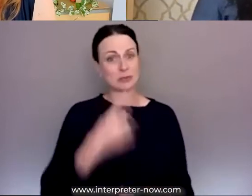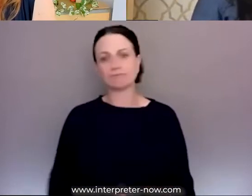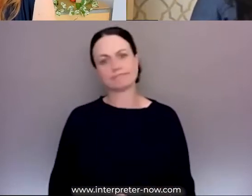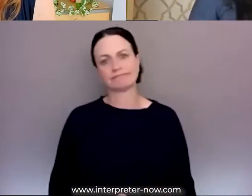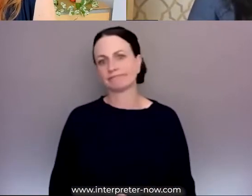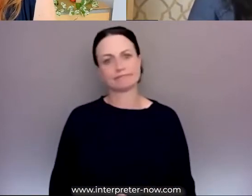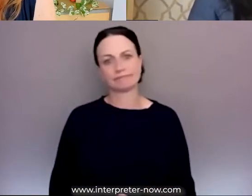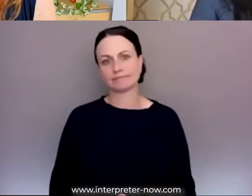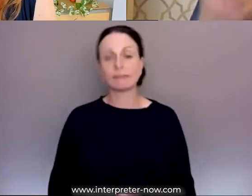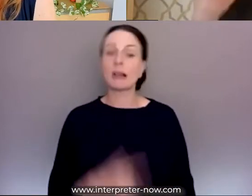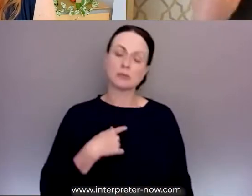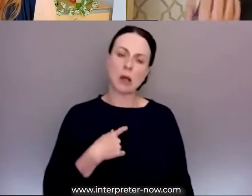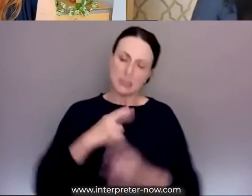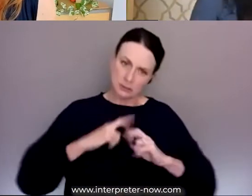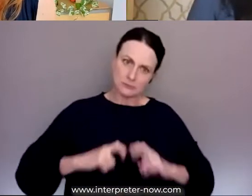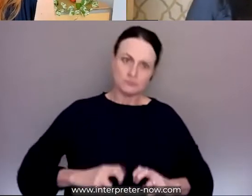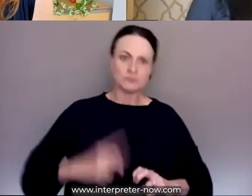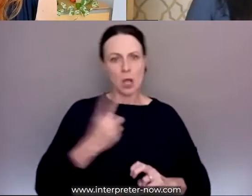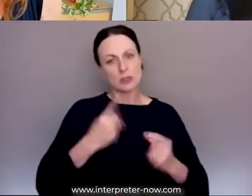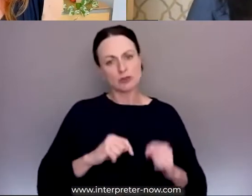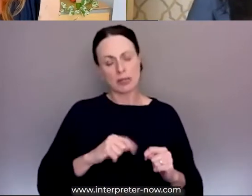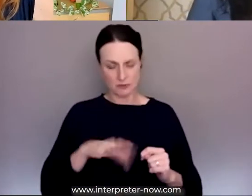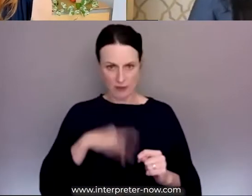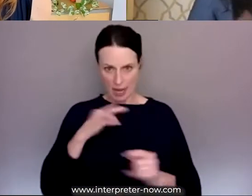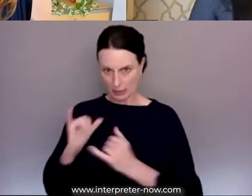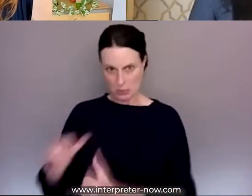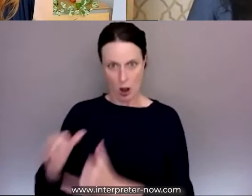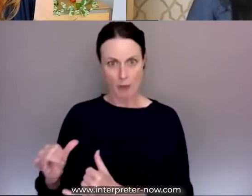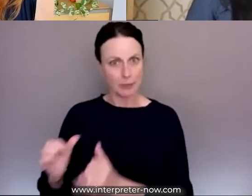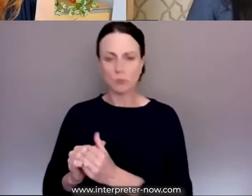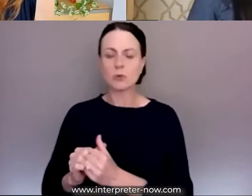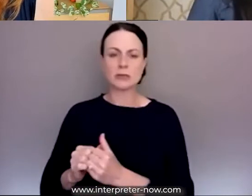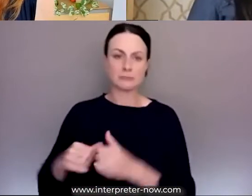I did ask myself. Well, I always try to find common ground, I try to find the Unity take.